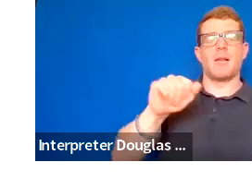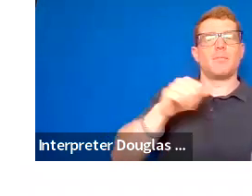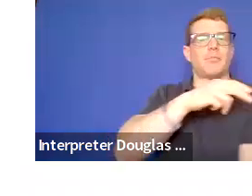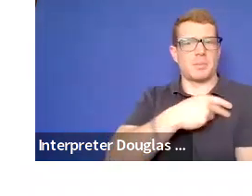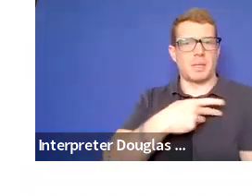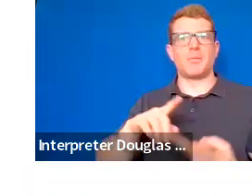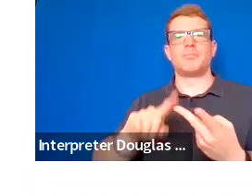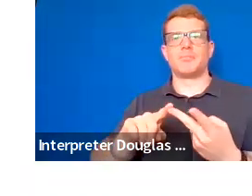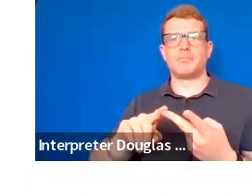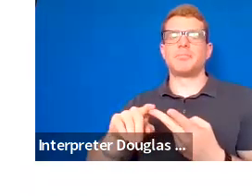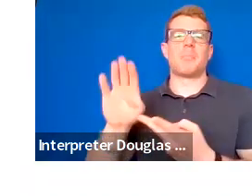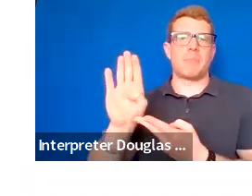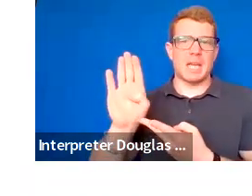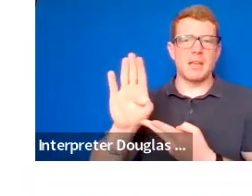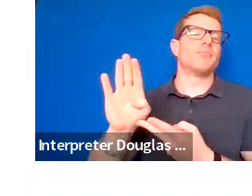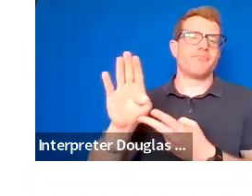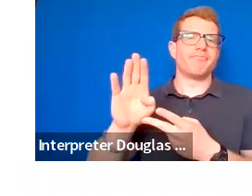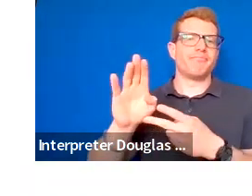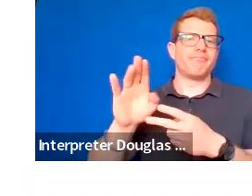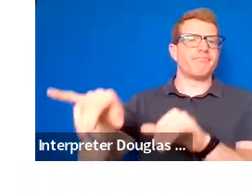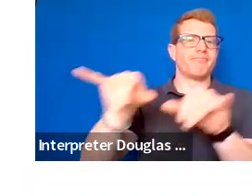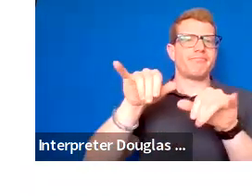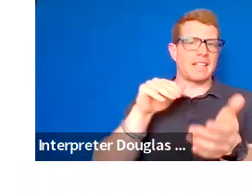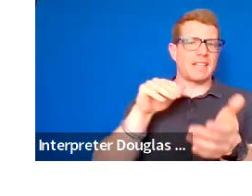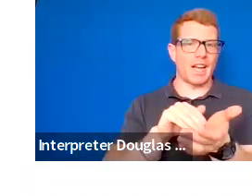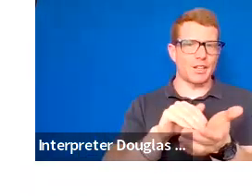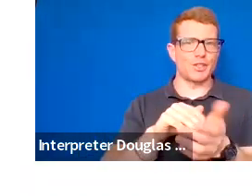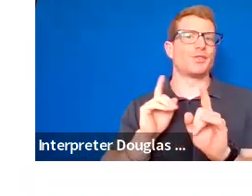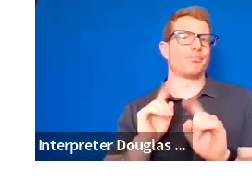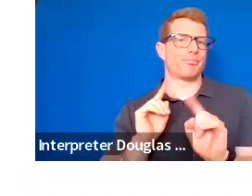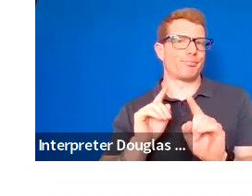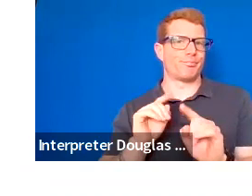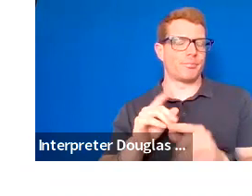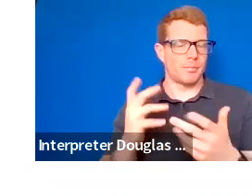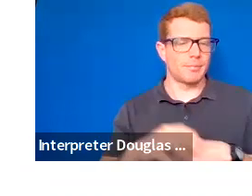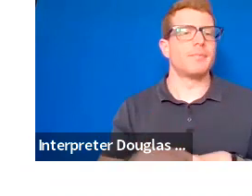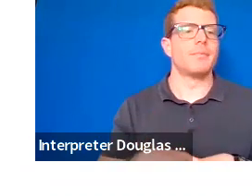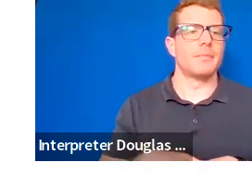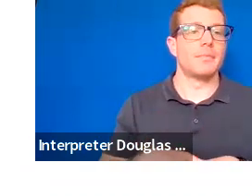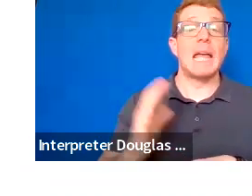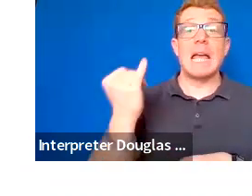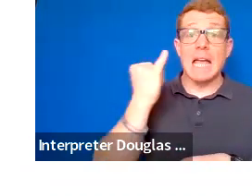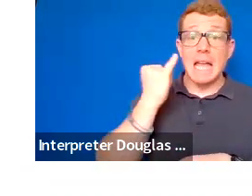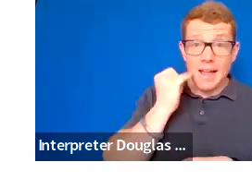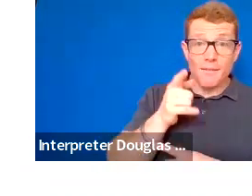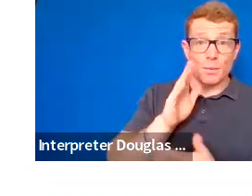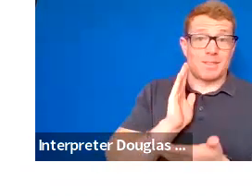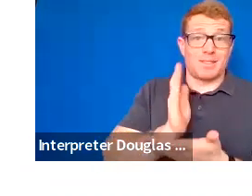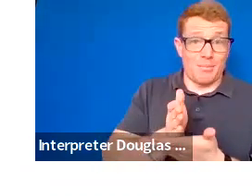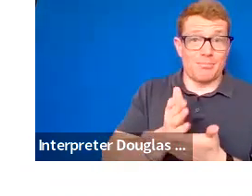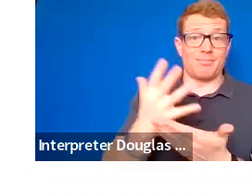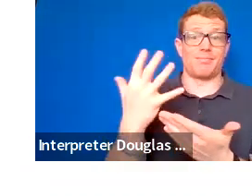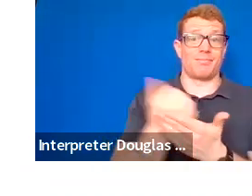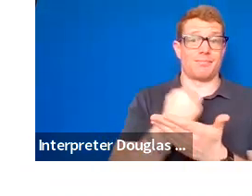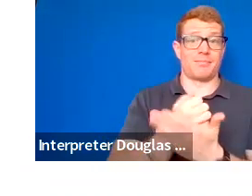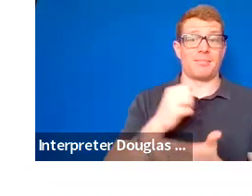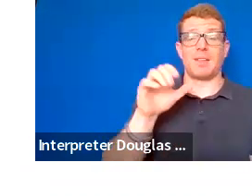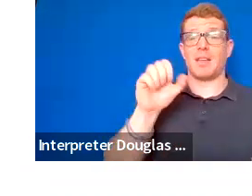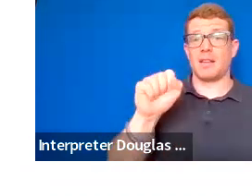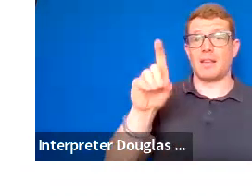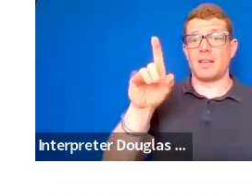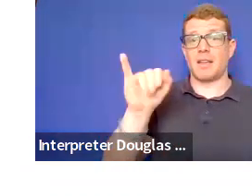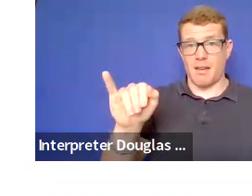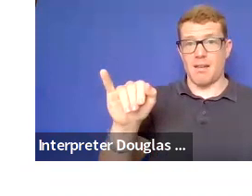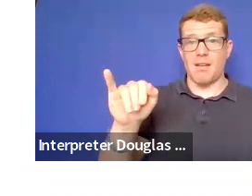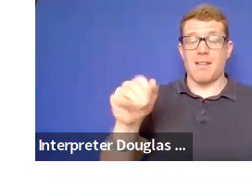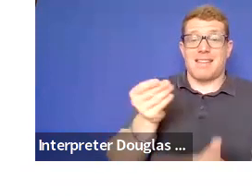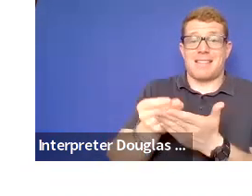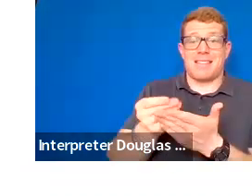Visits, and so forth. if you stop receiving your Ssdi cash benefit it doesn't mean your medicare both way.